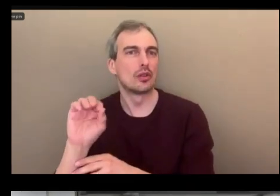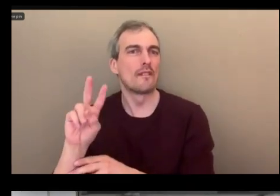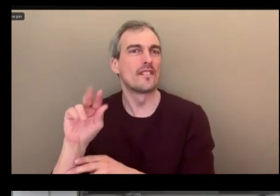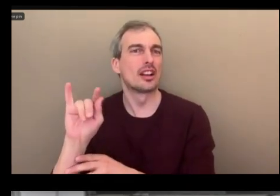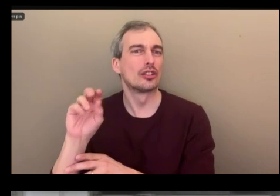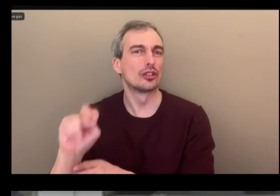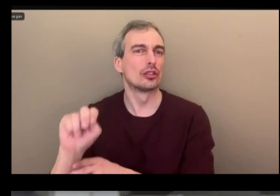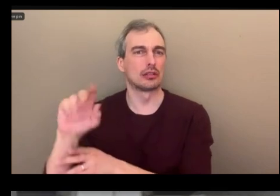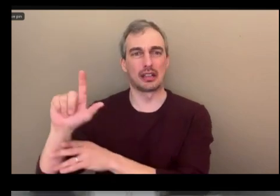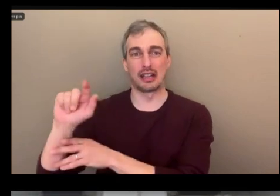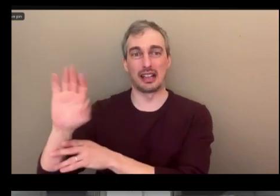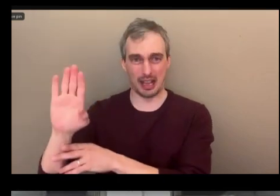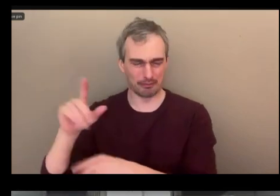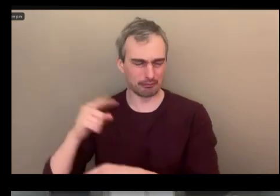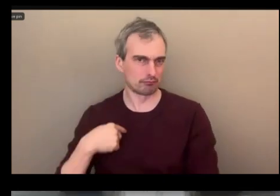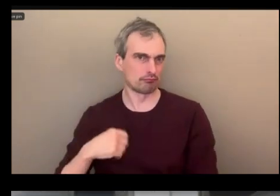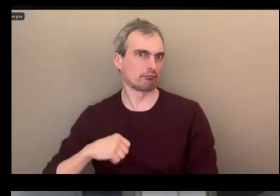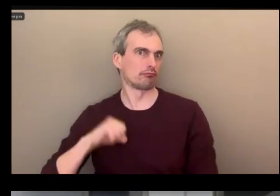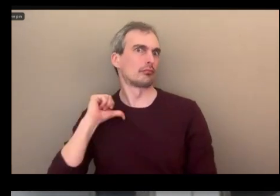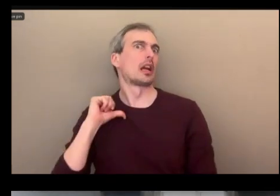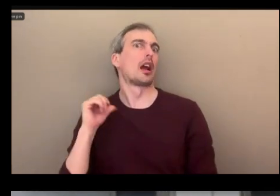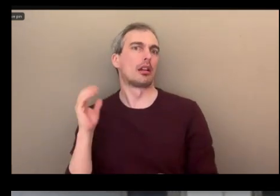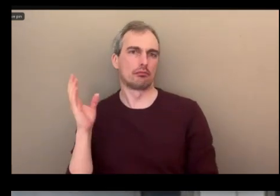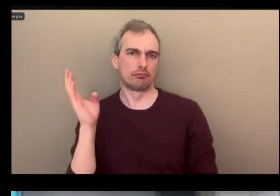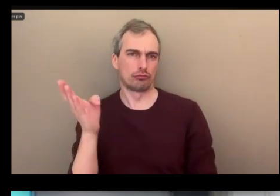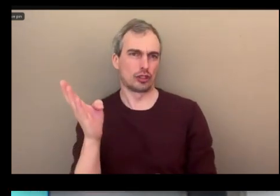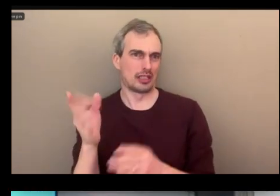The next slide here we'll go into. So who am I?